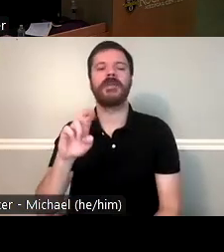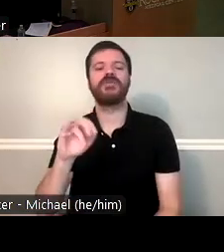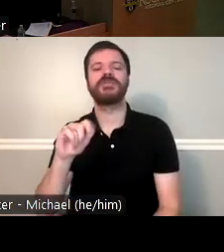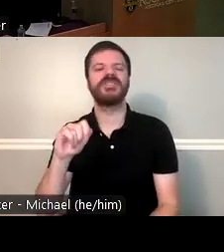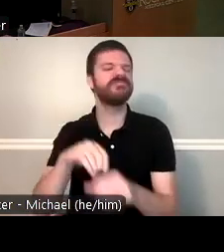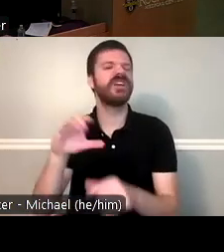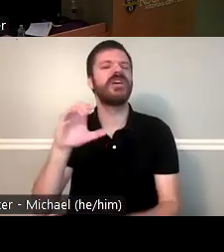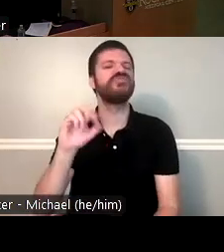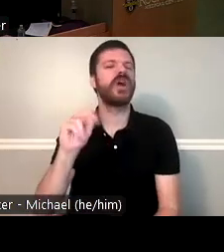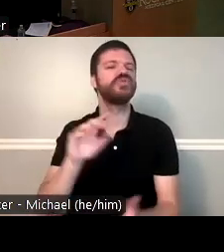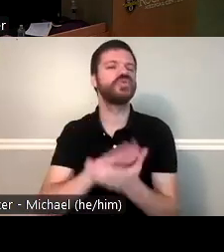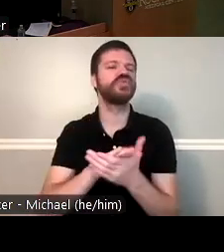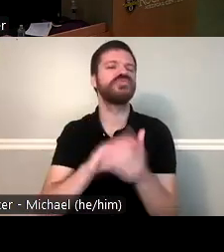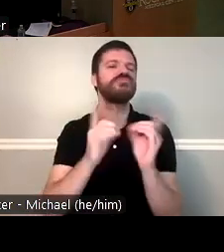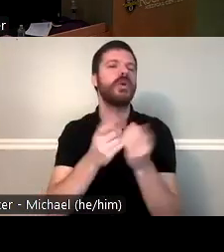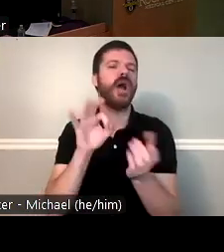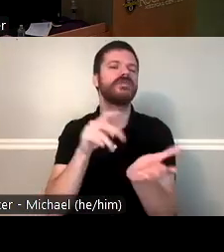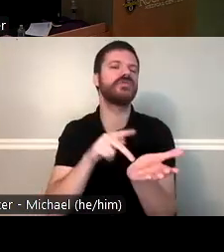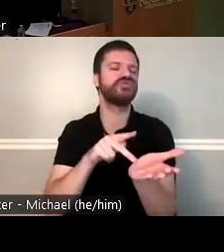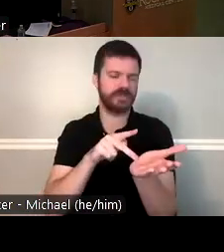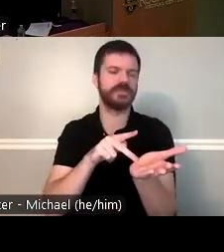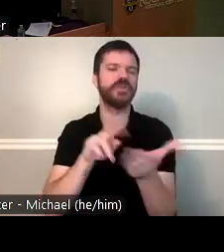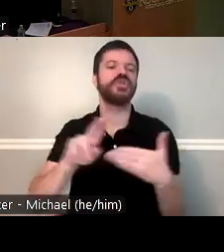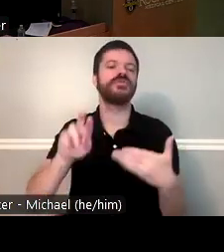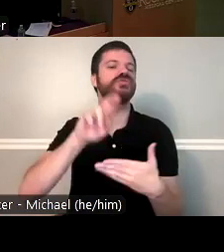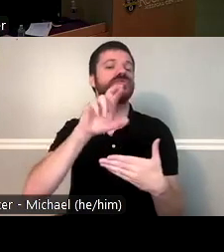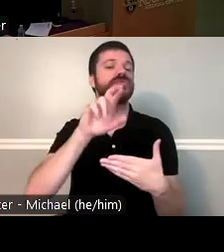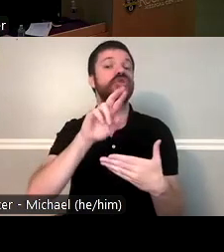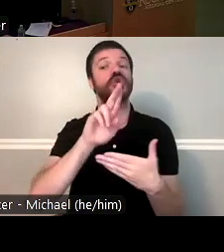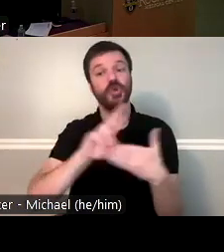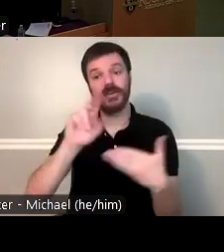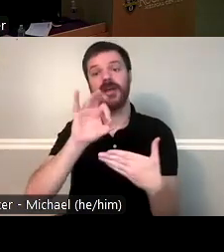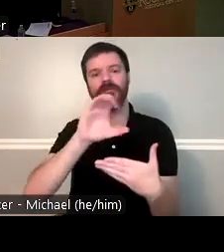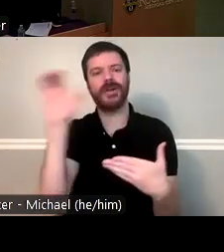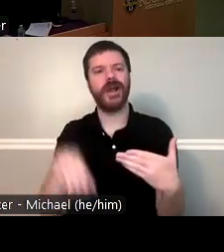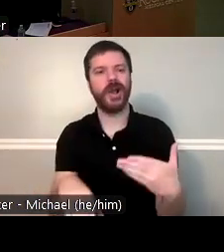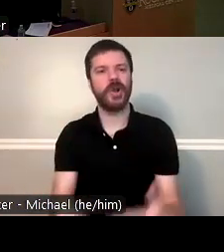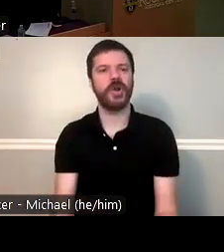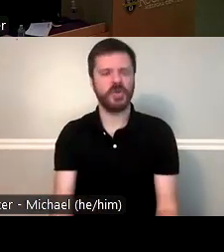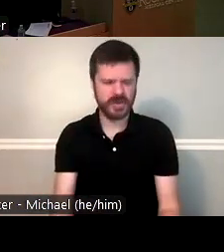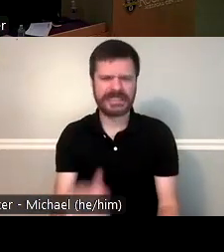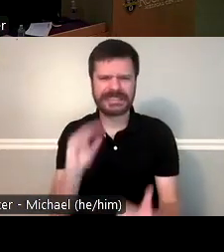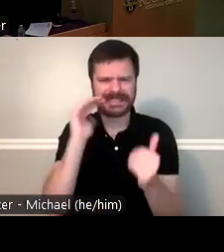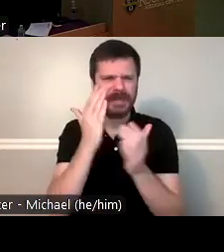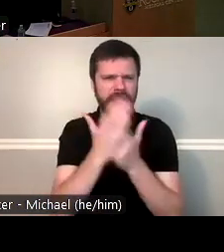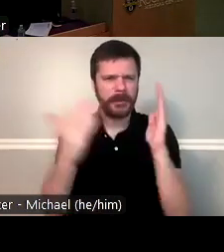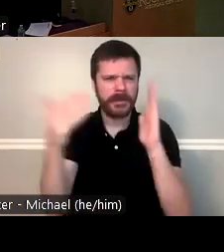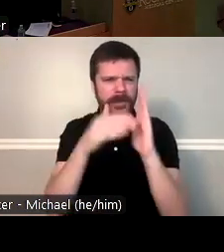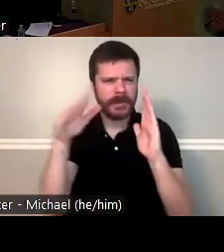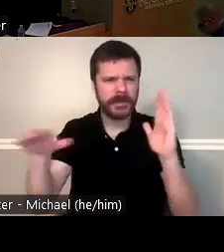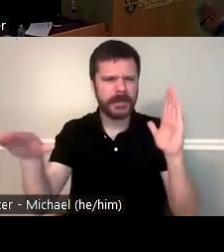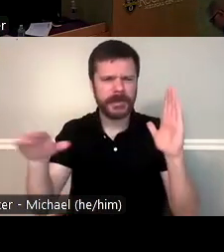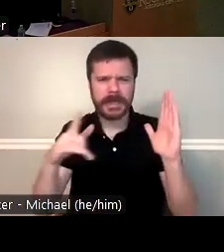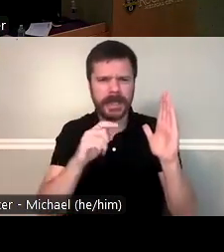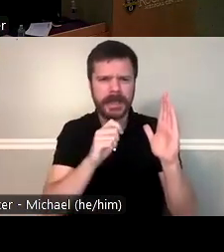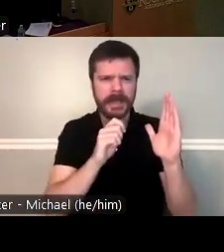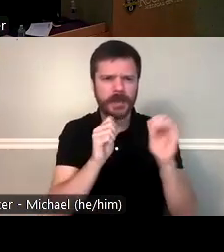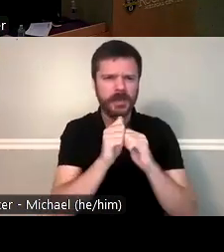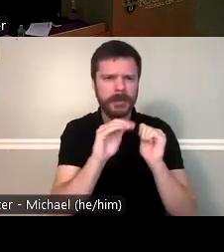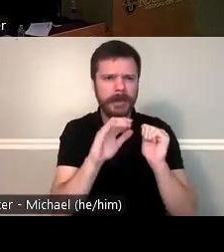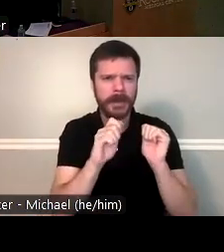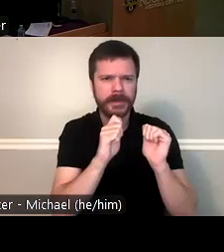Department of Psychiatry University of Chicago I'm getting some feedback yeah thank you and is